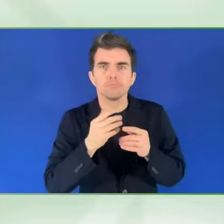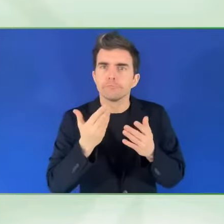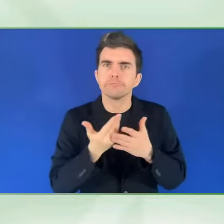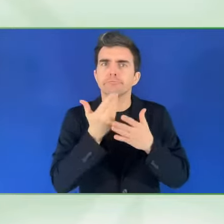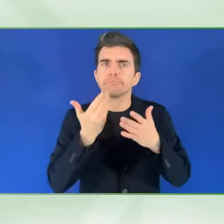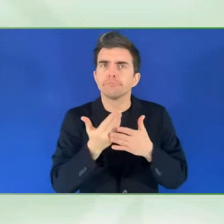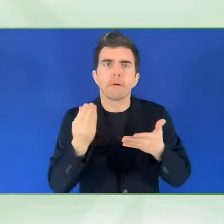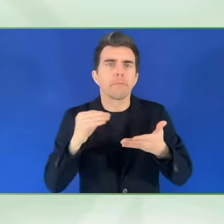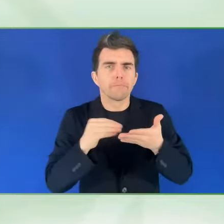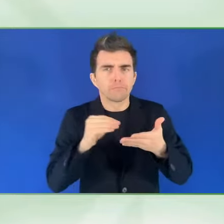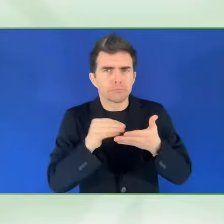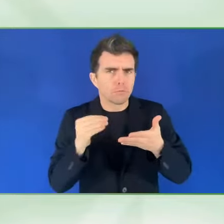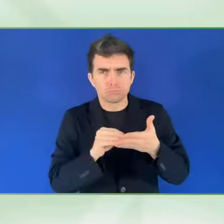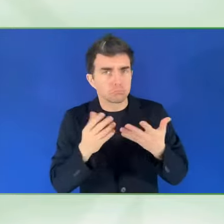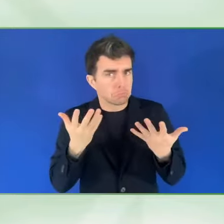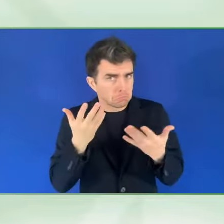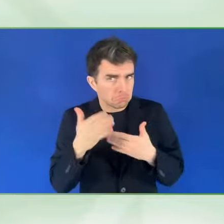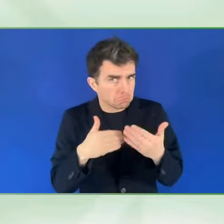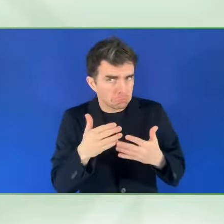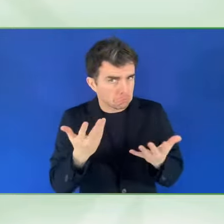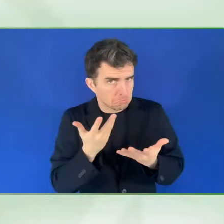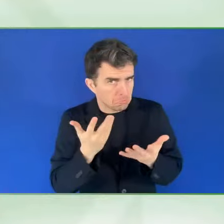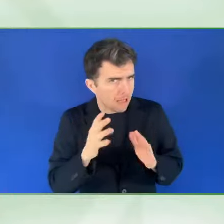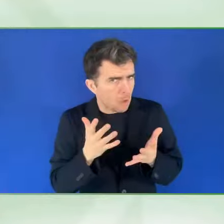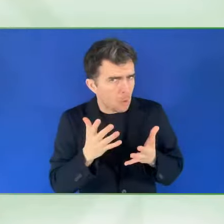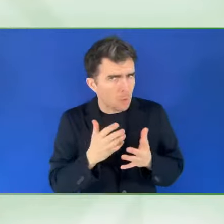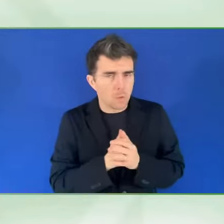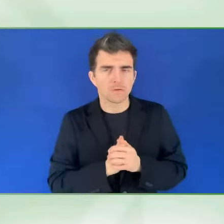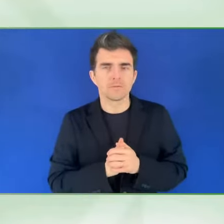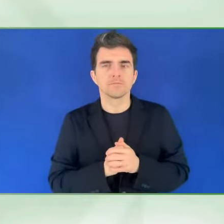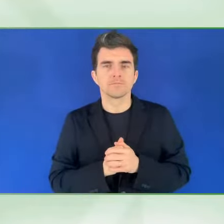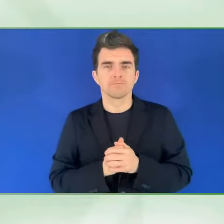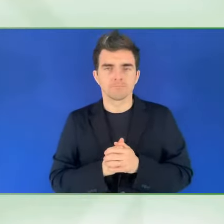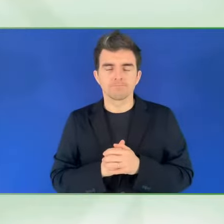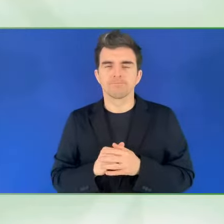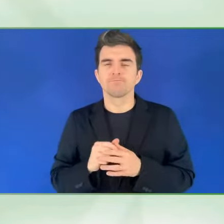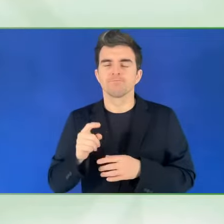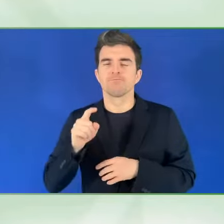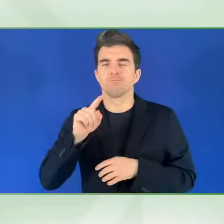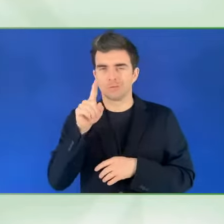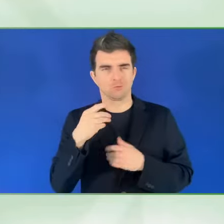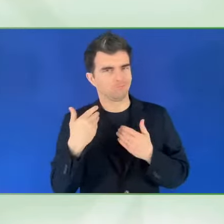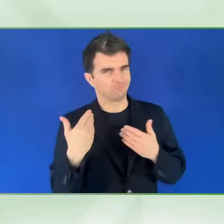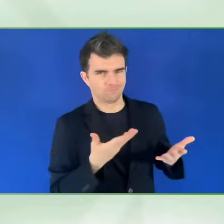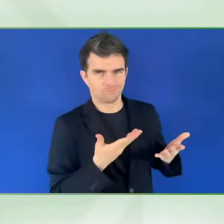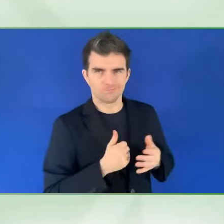It put inclusive policies into everyday inclusive practices, with a focus on the population with disabilities.